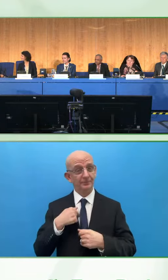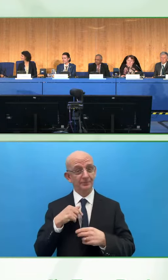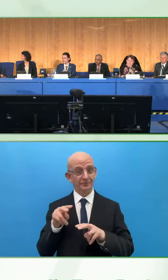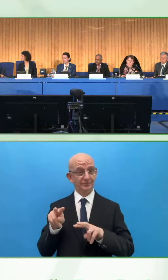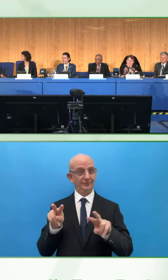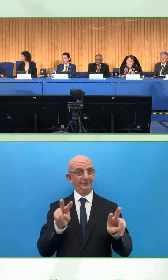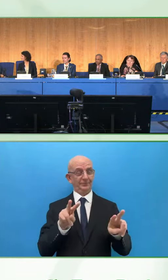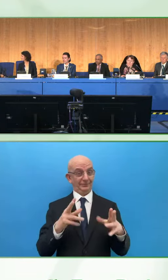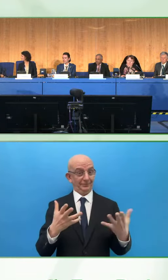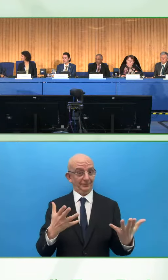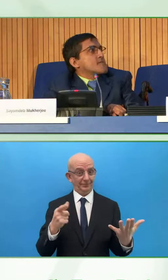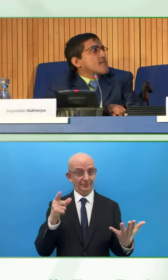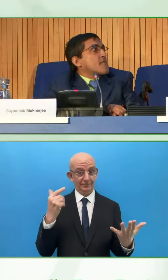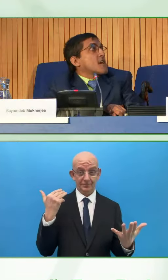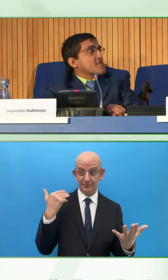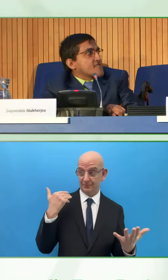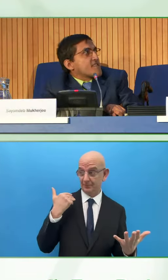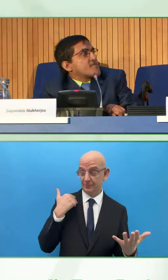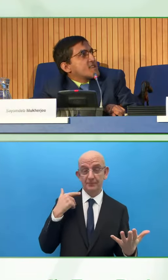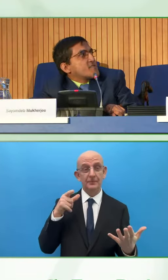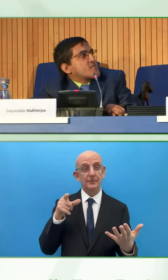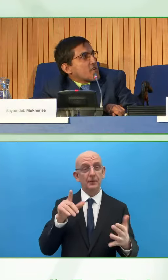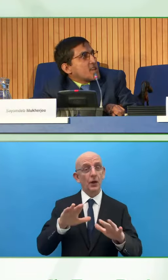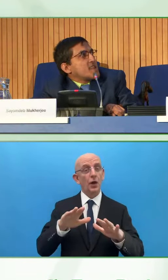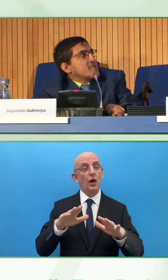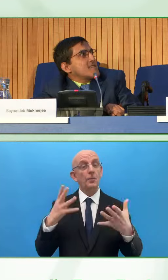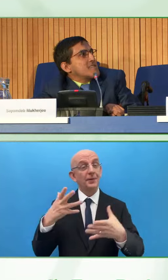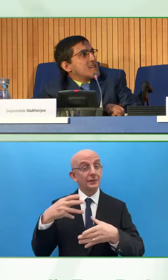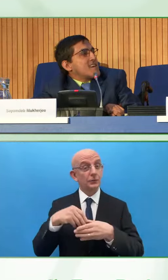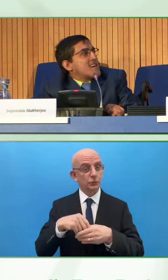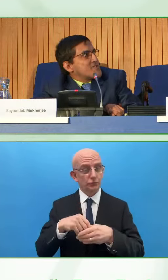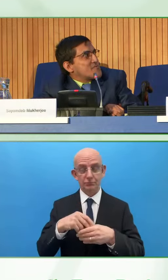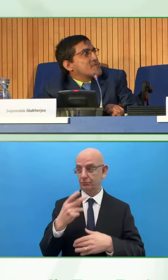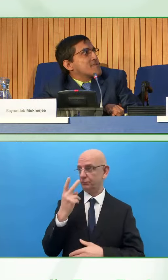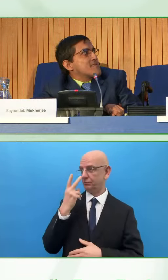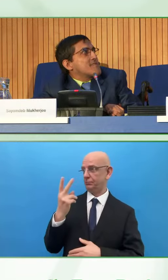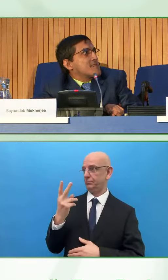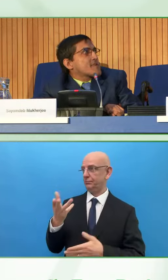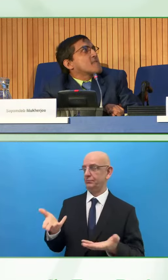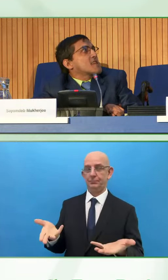And we at the moment are waiting for other countries to join you and and do the discovery